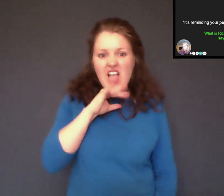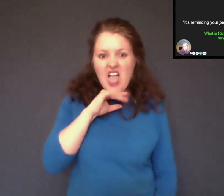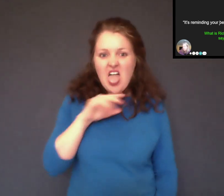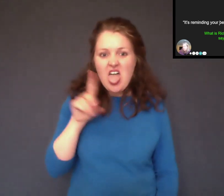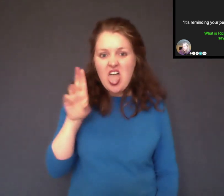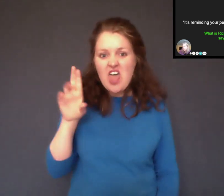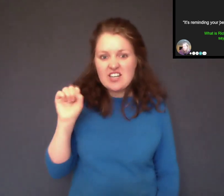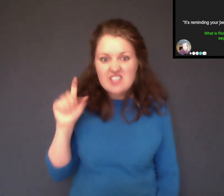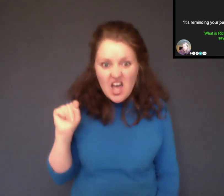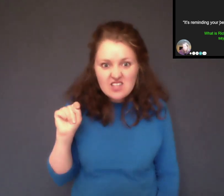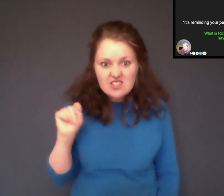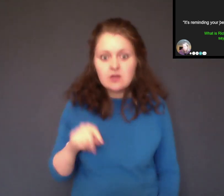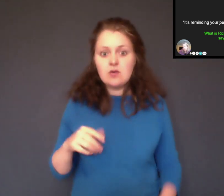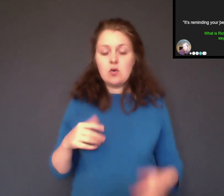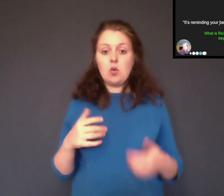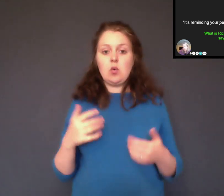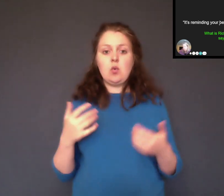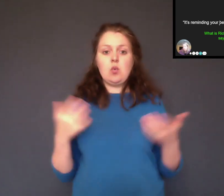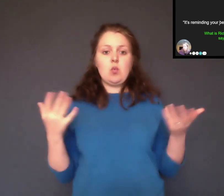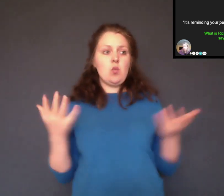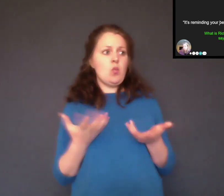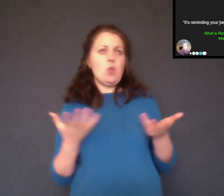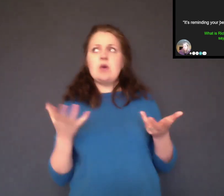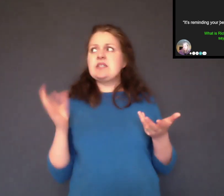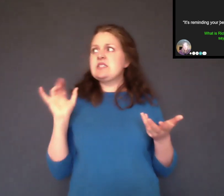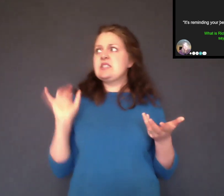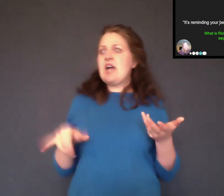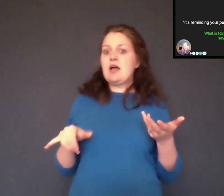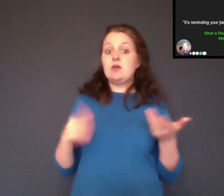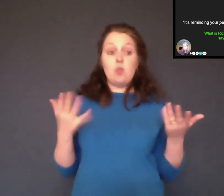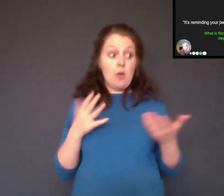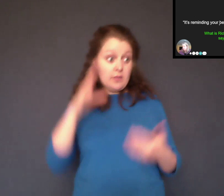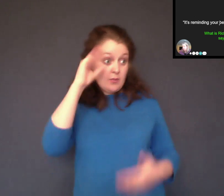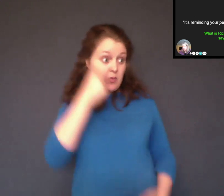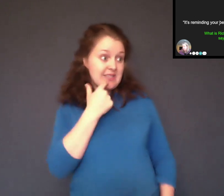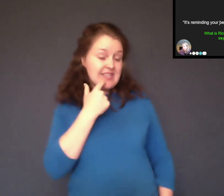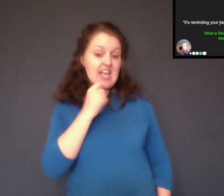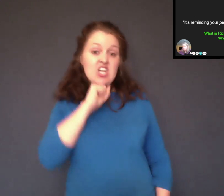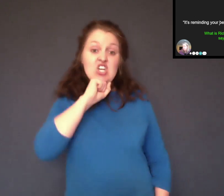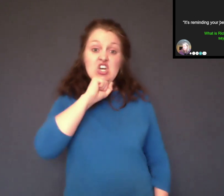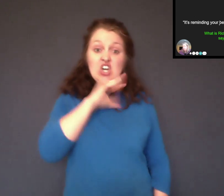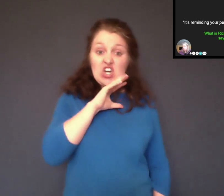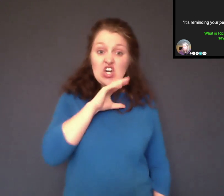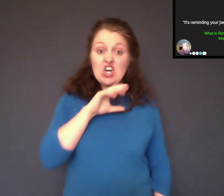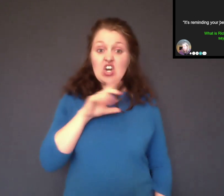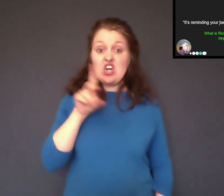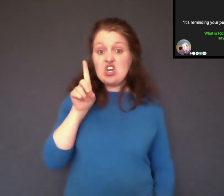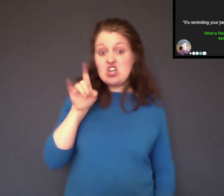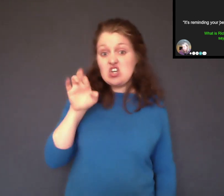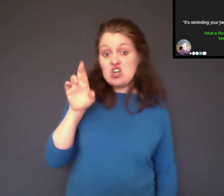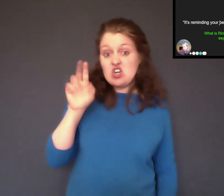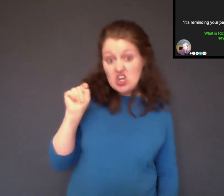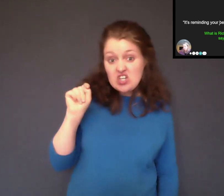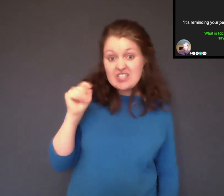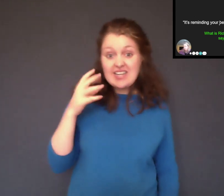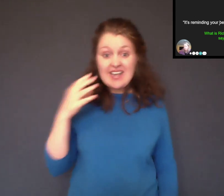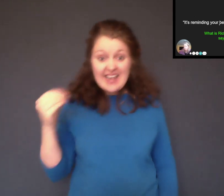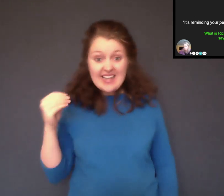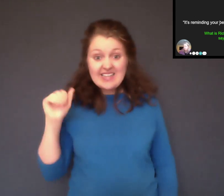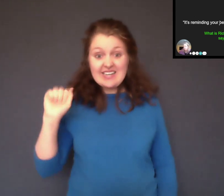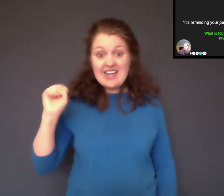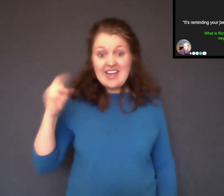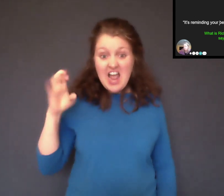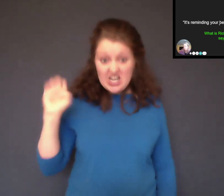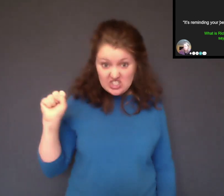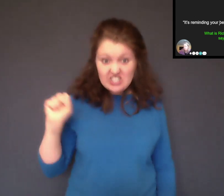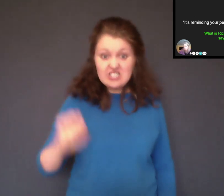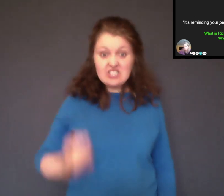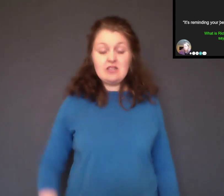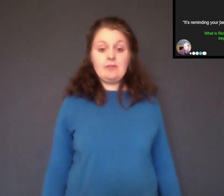what's that jive said what the boy says richtus replied dirt and ashes jive